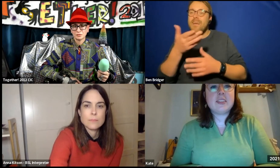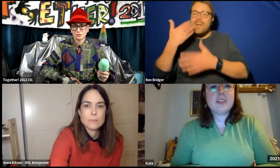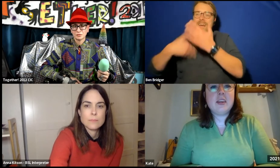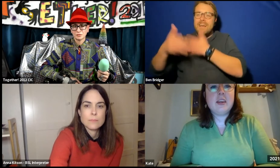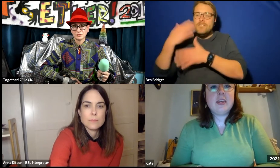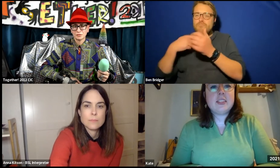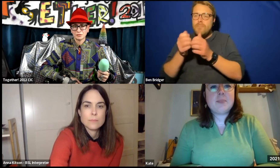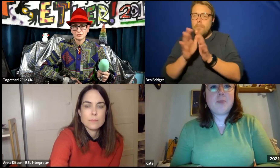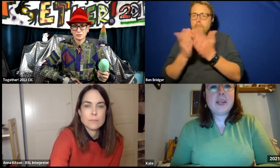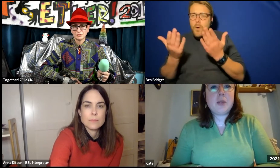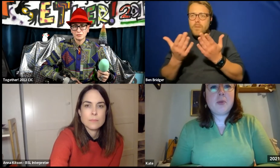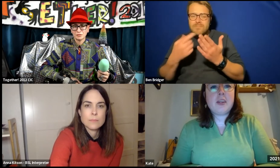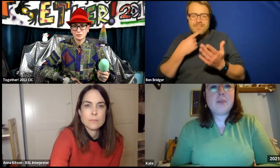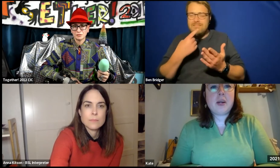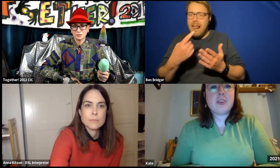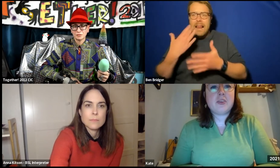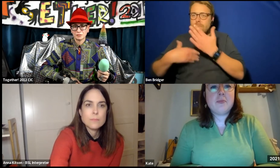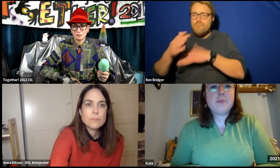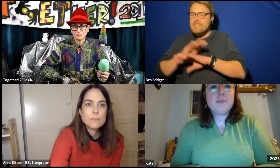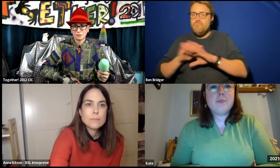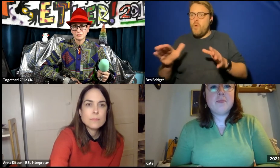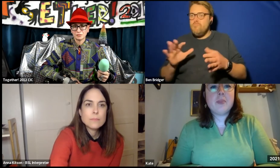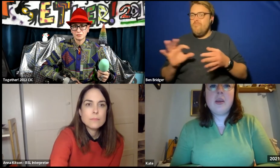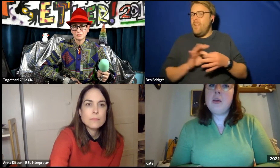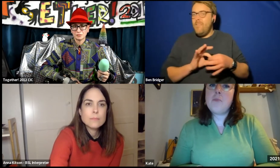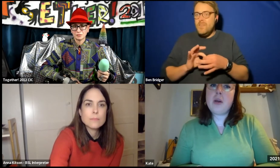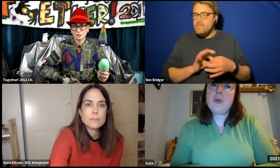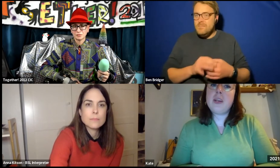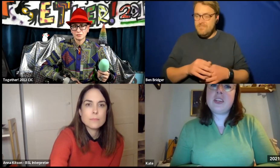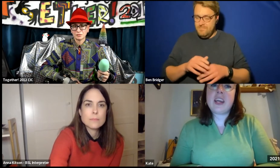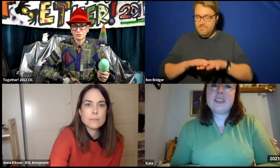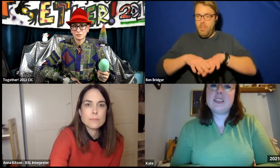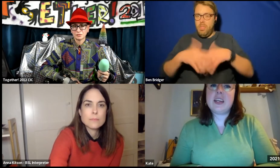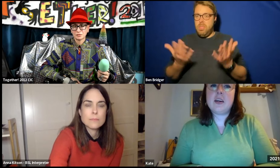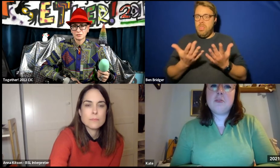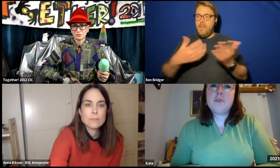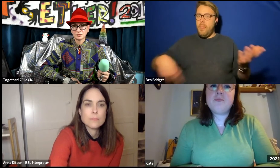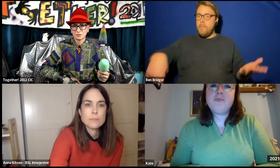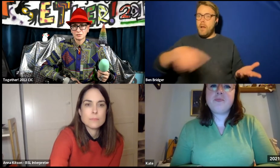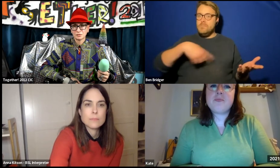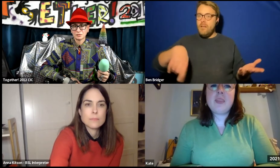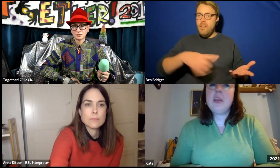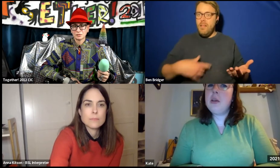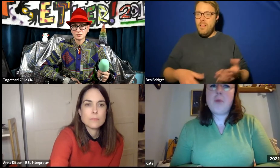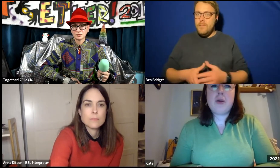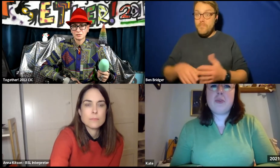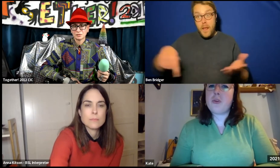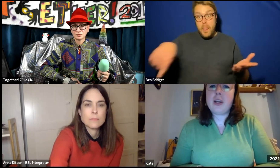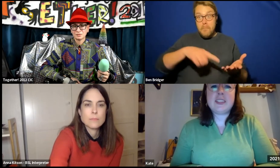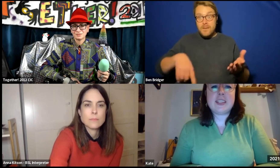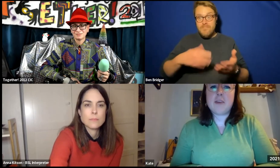Splayed open in a puddle; Puddle educates itself